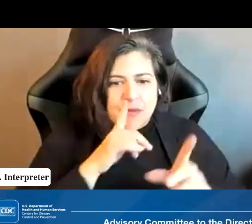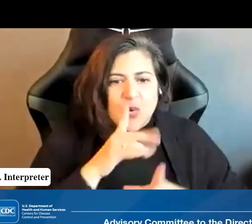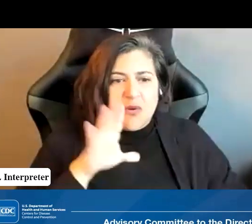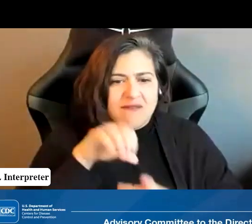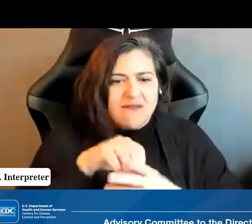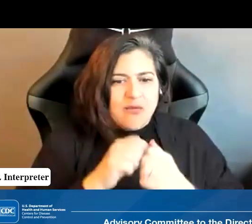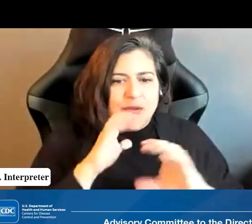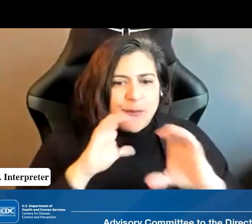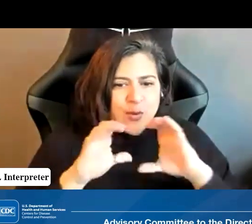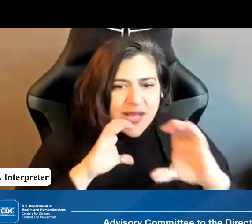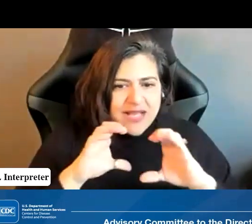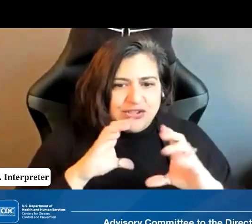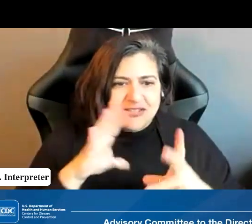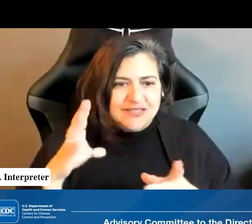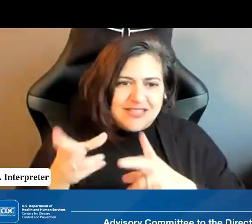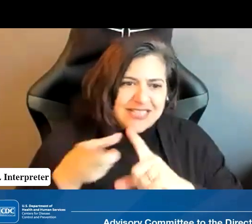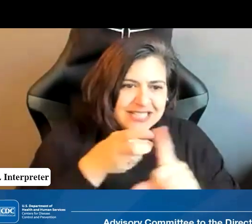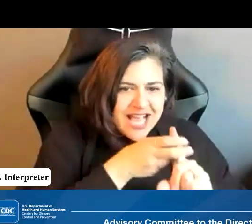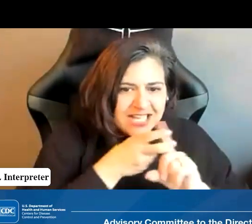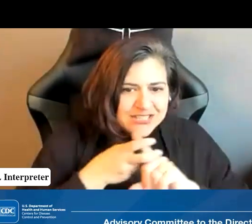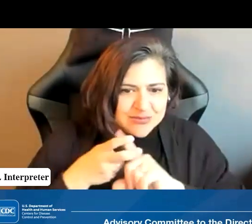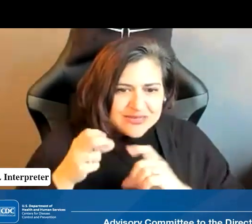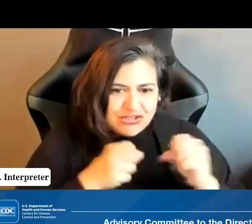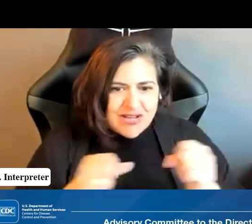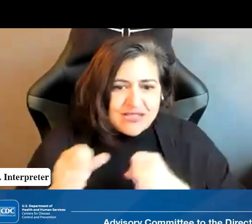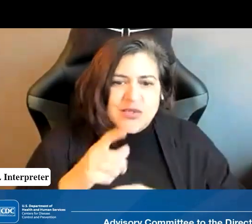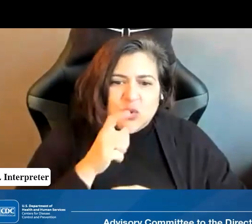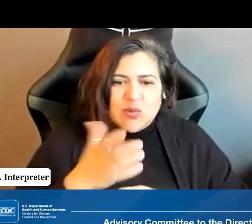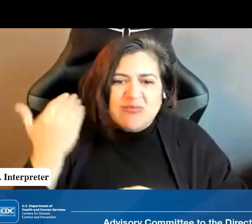who were working over in government affairs or who were working over in policy.